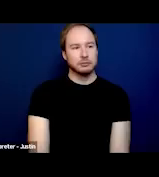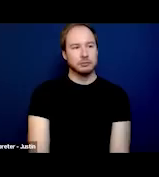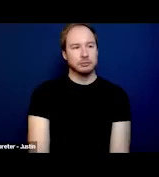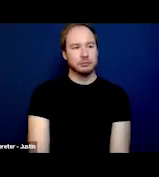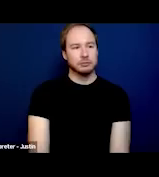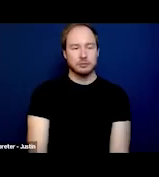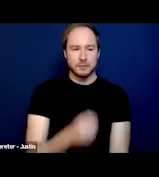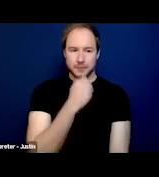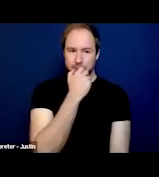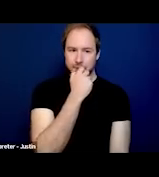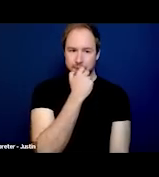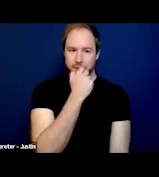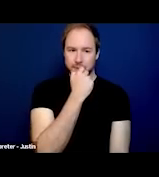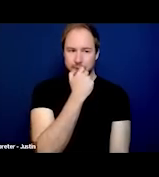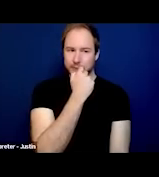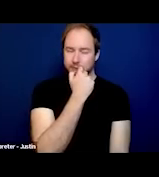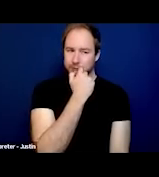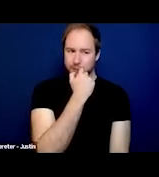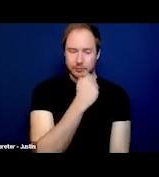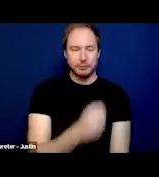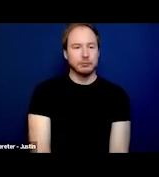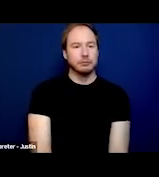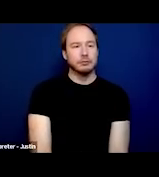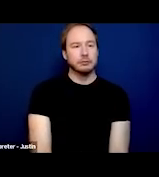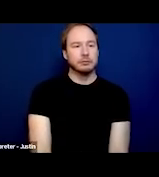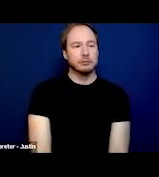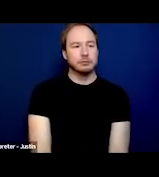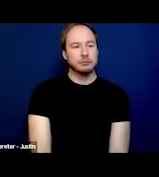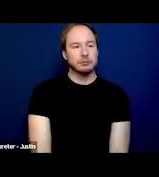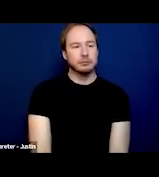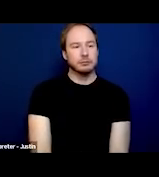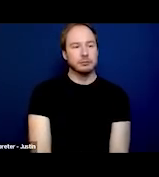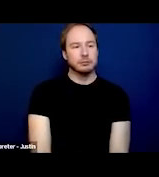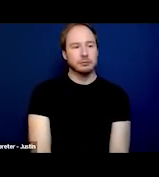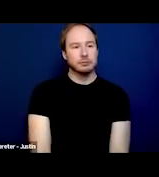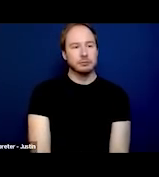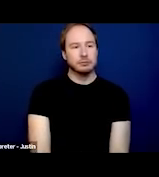You want to be secure and safe. Sometimes a lot of those things are compromised in housing.